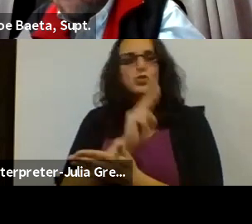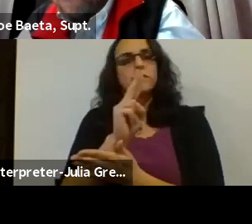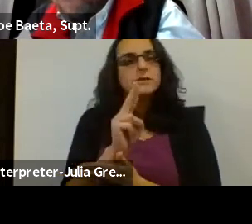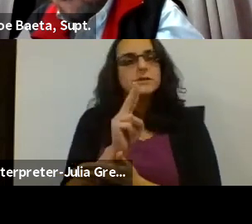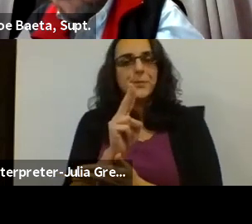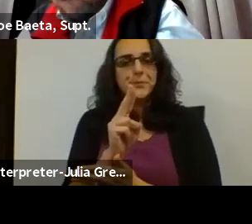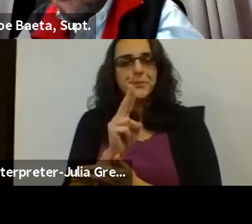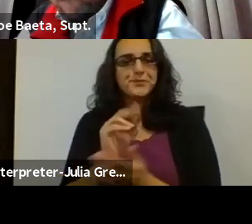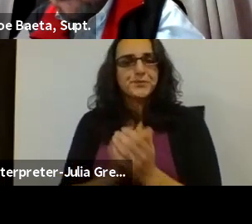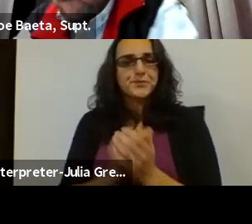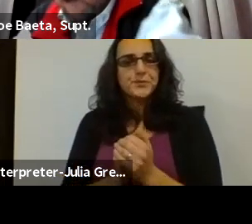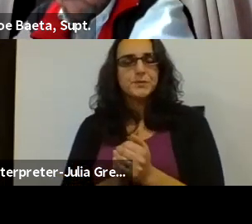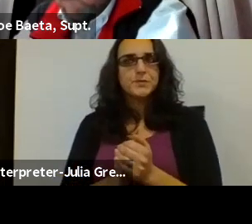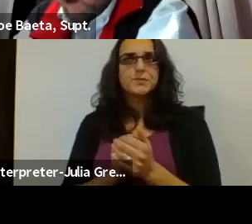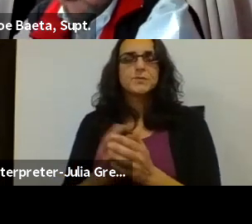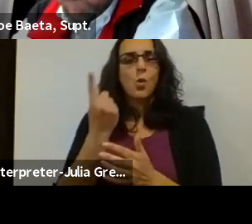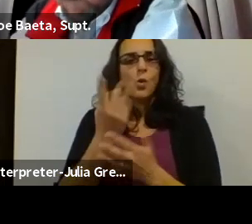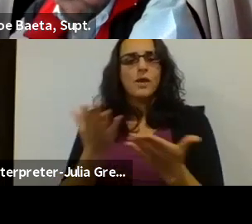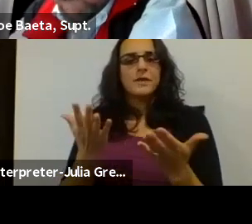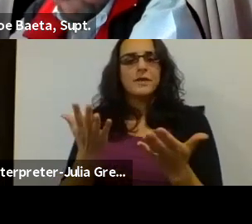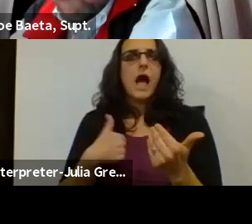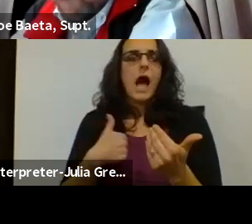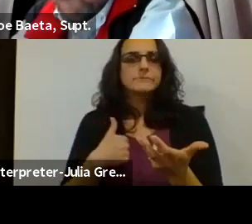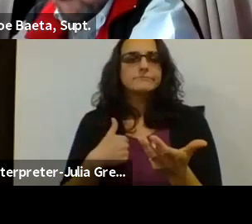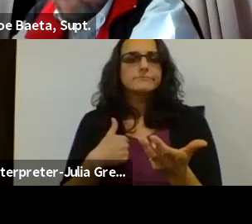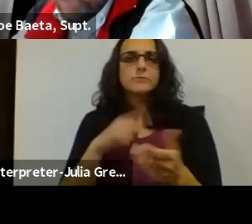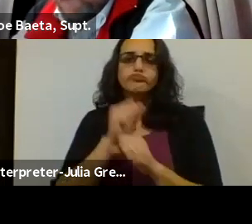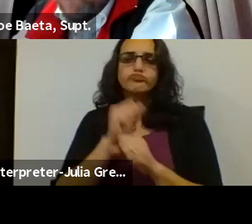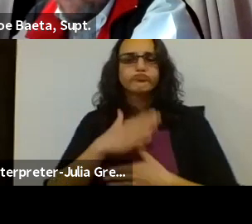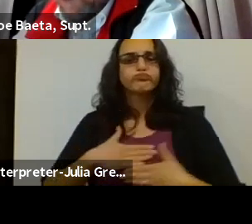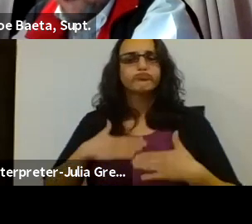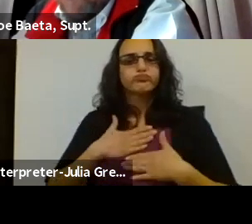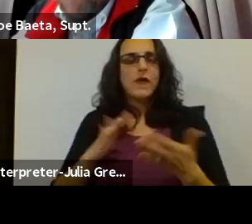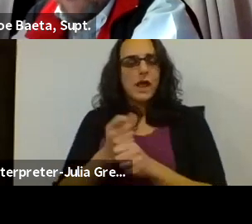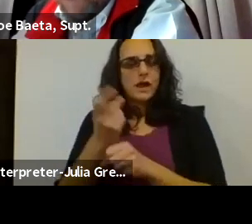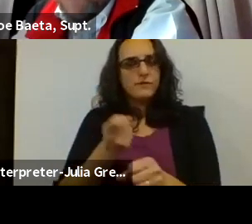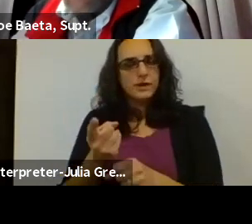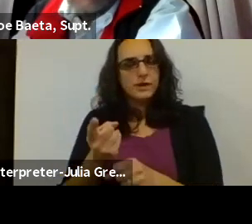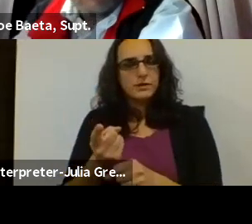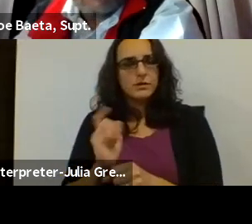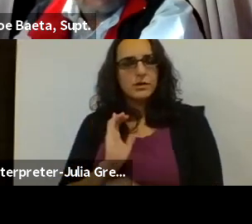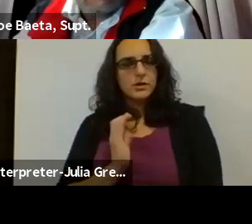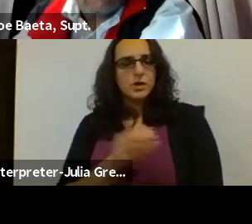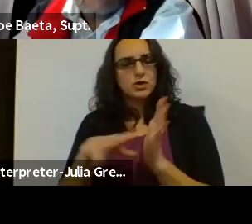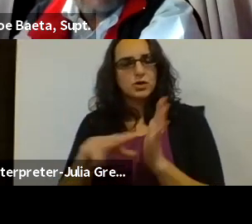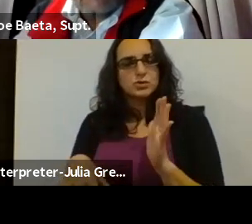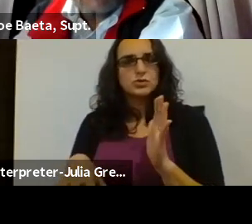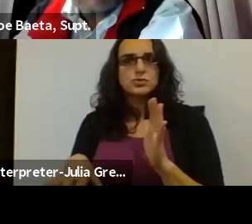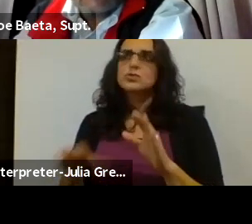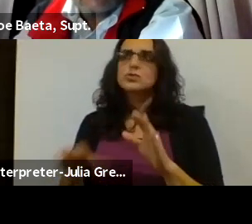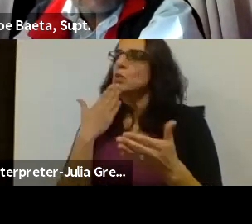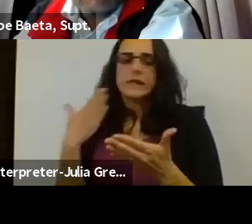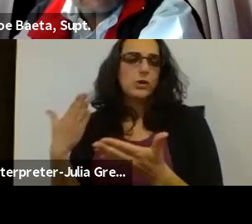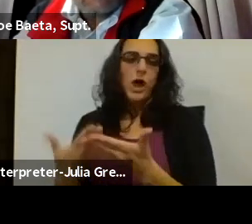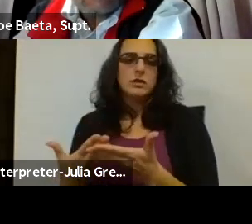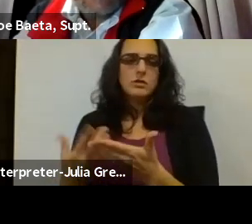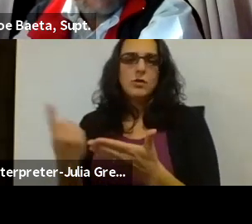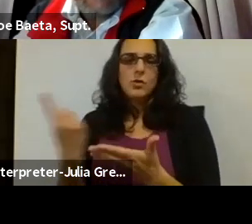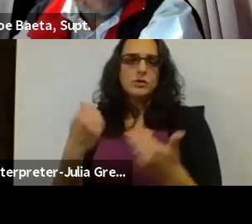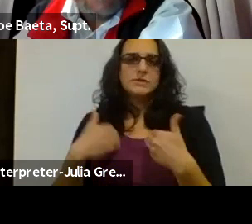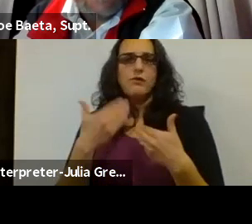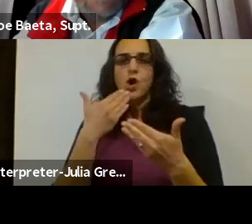Joe Baeta, Supt. : What's you know one of the things that I really appreciate is that every year. Our, our students do really, really well. We always always have a really good set number of students.